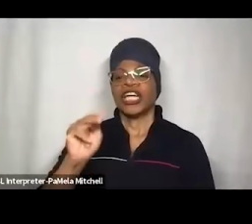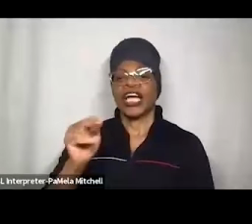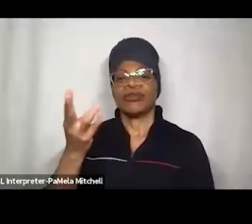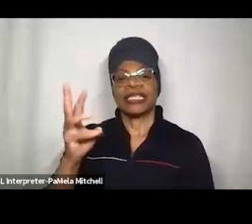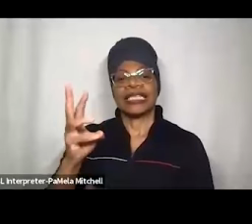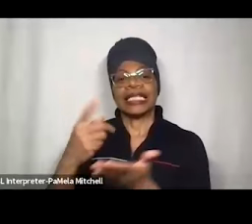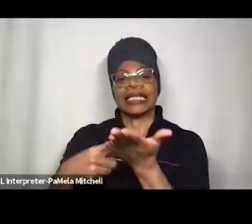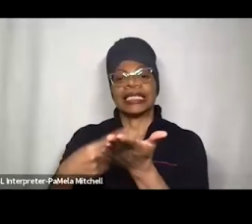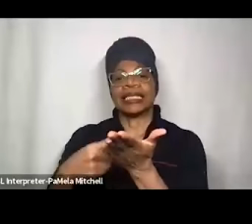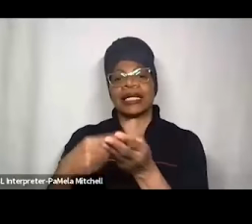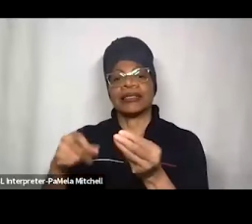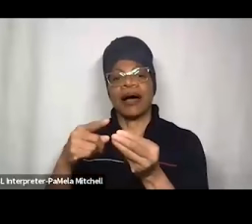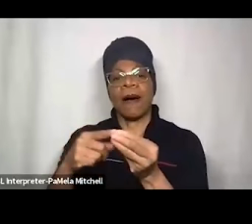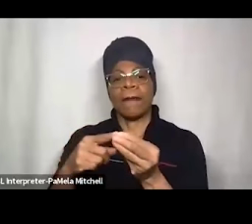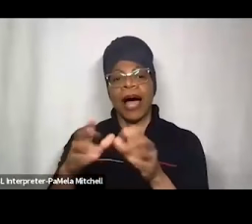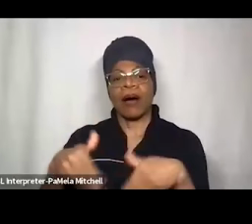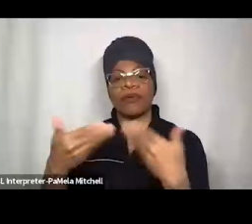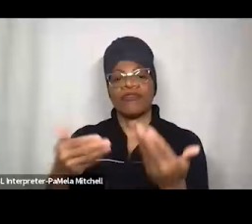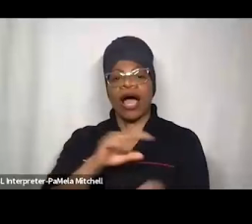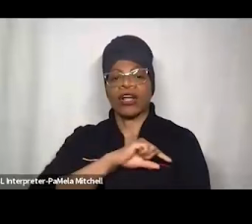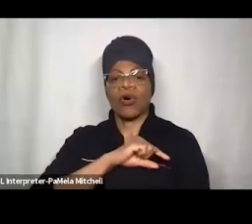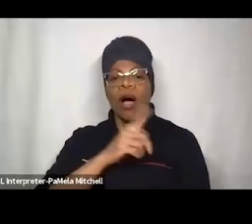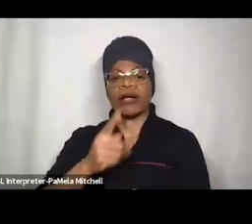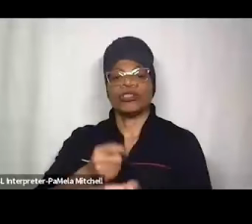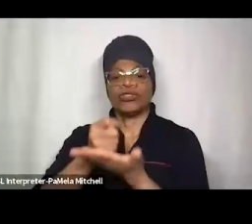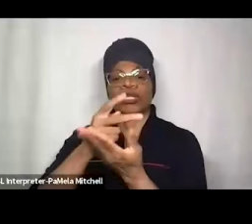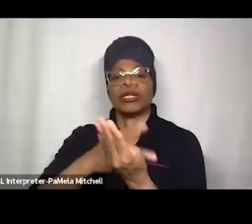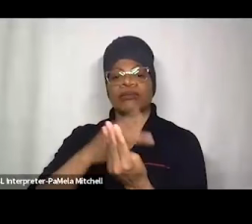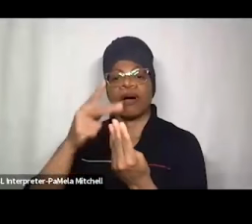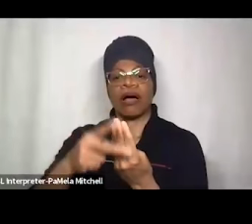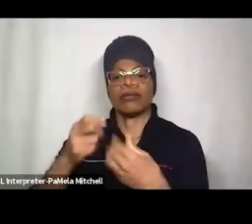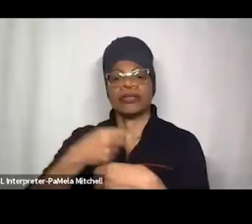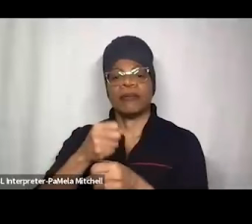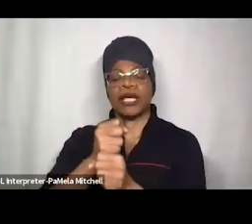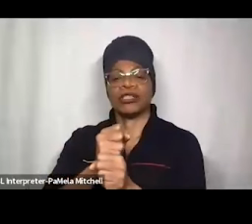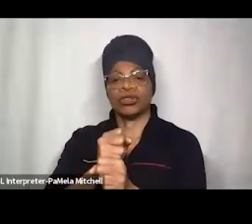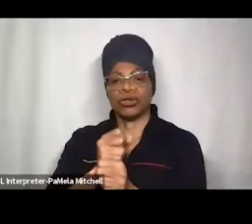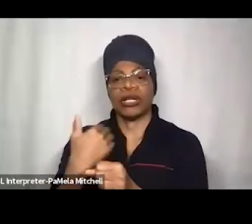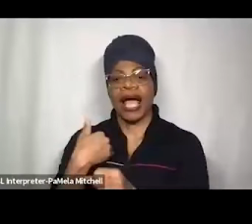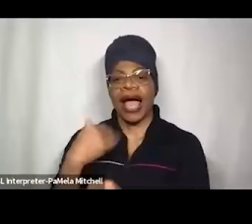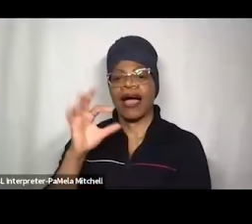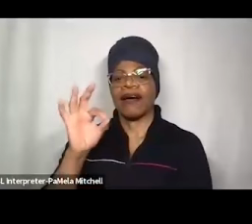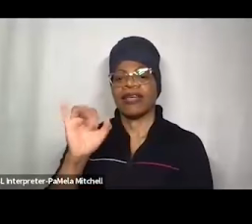about Providing Quality Treatment Programming by ensuring fidelity to a treatment model. And I know a lot of us